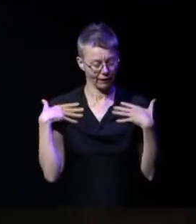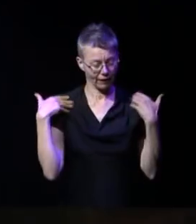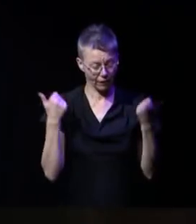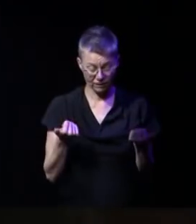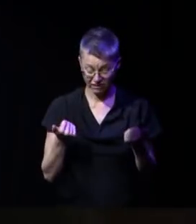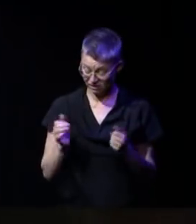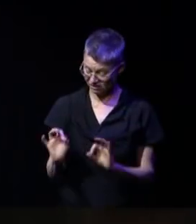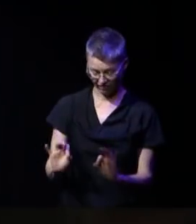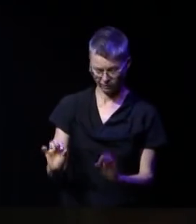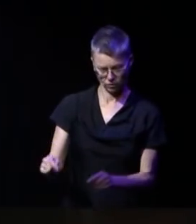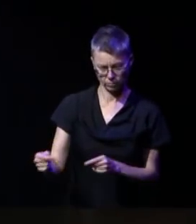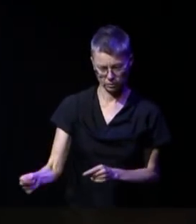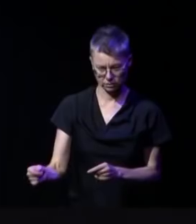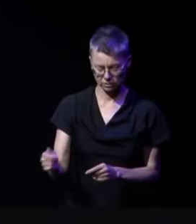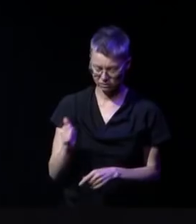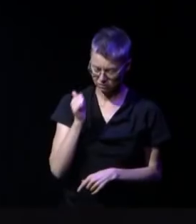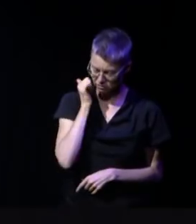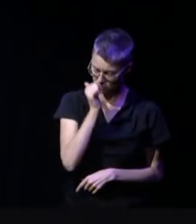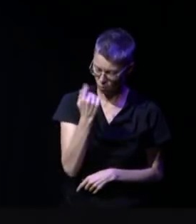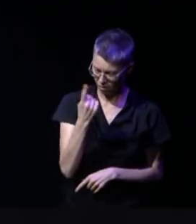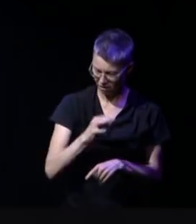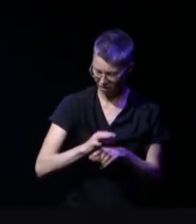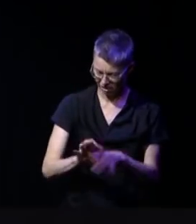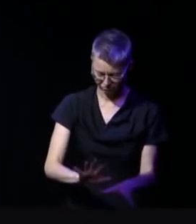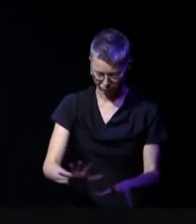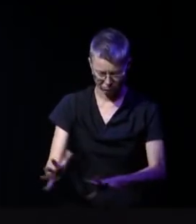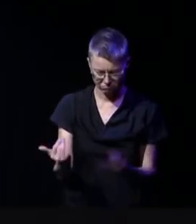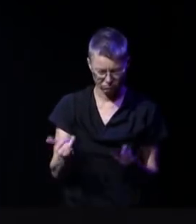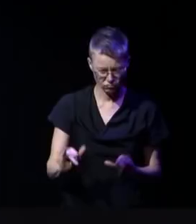What is left is monochrome, acrid, misshapen, disorganised,